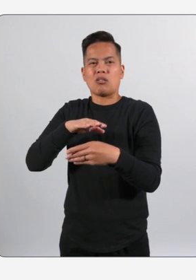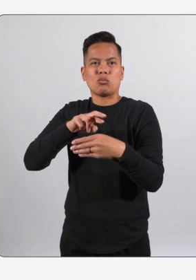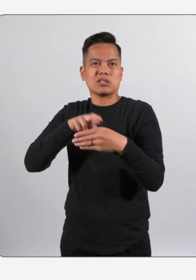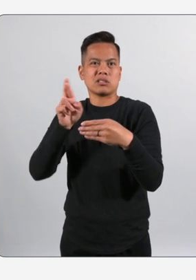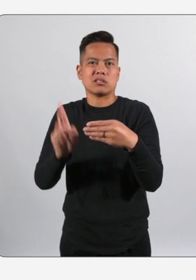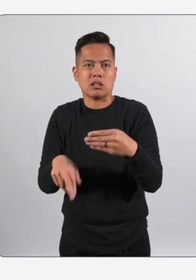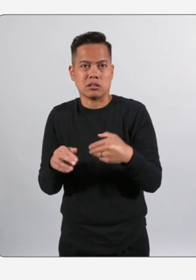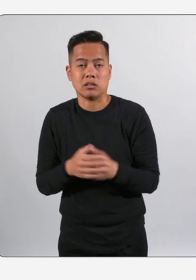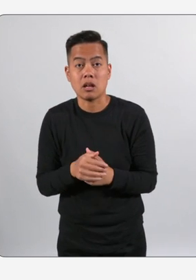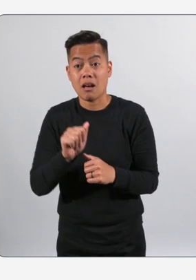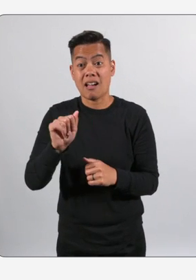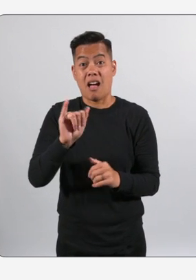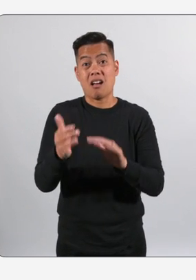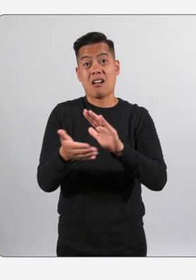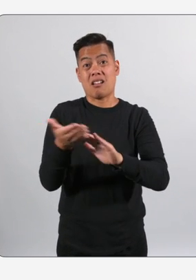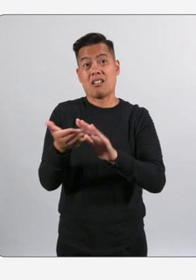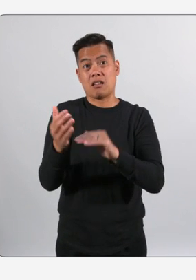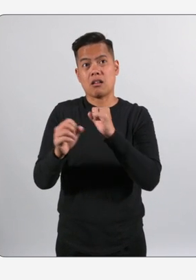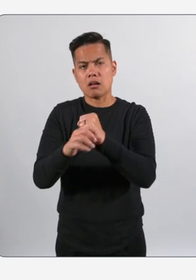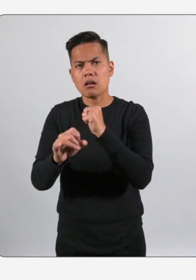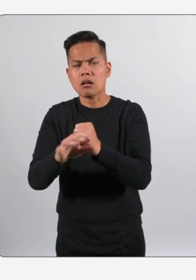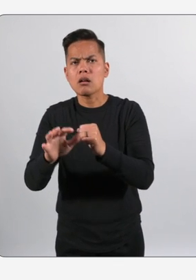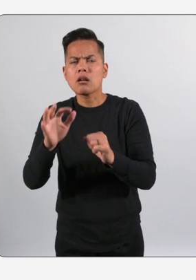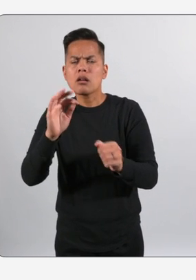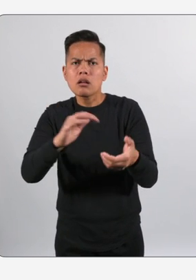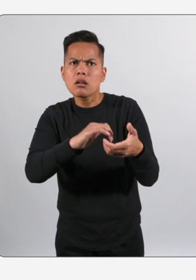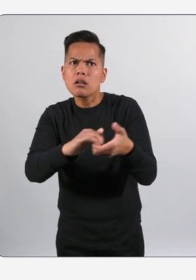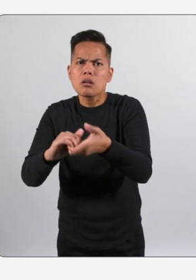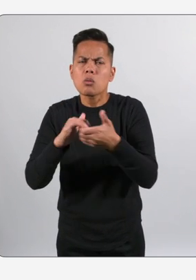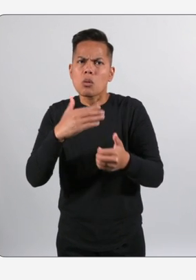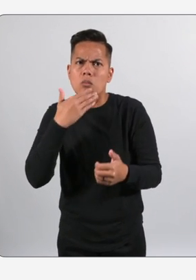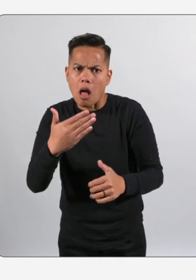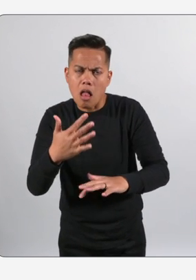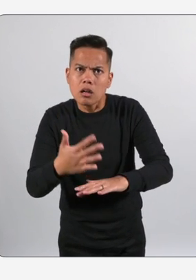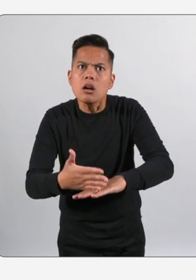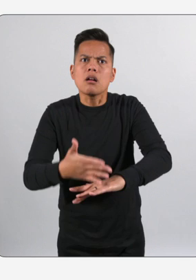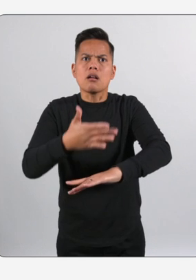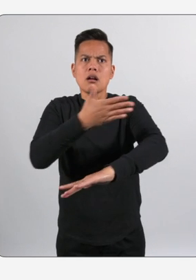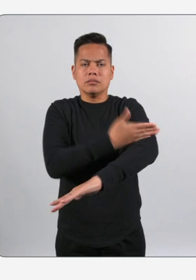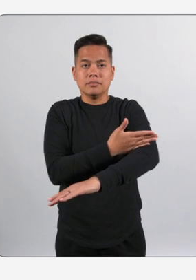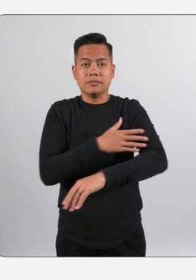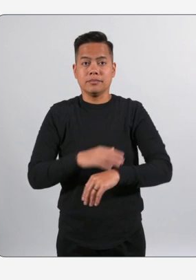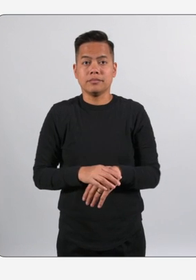campaigns has been working really well, and it keeps getting better. So when Performance Max came out